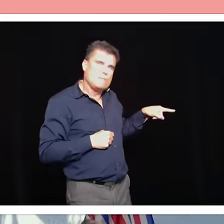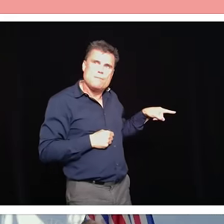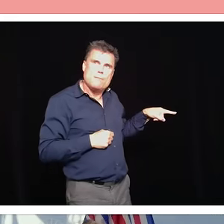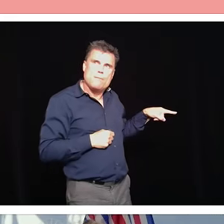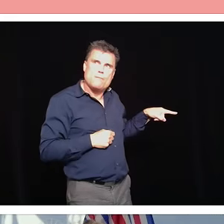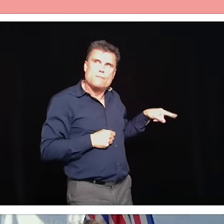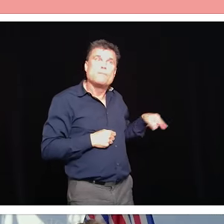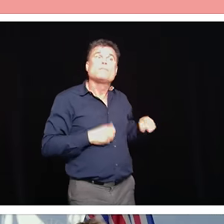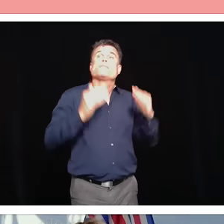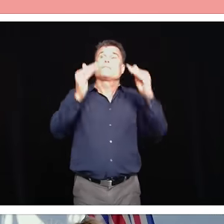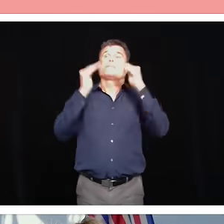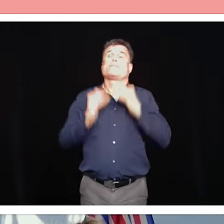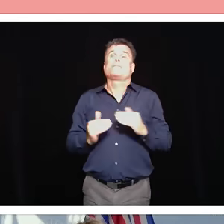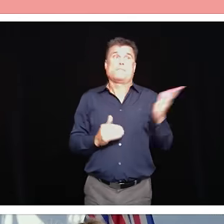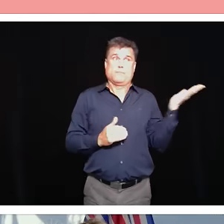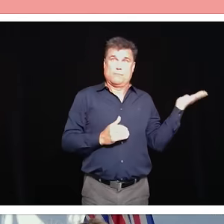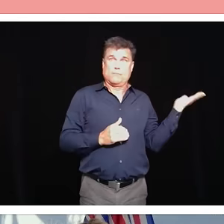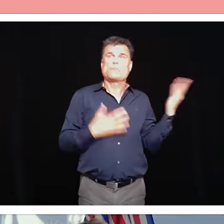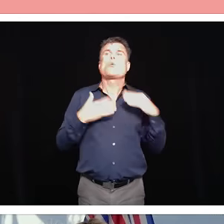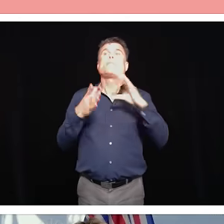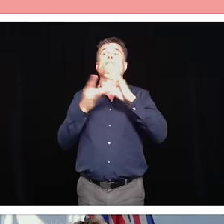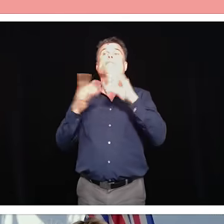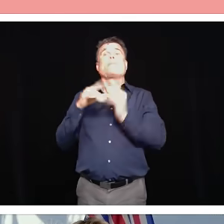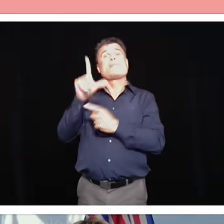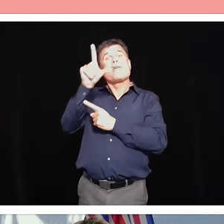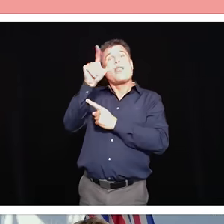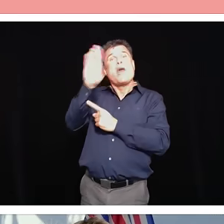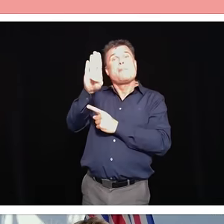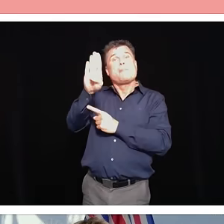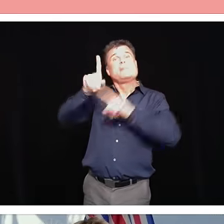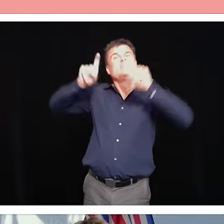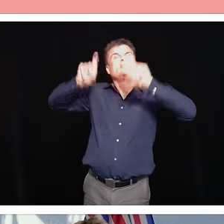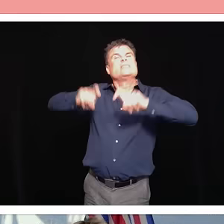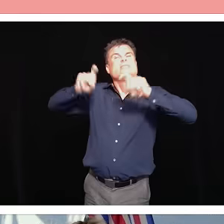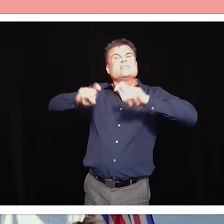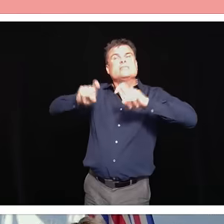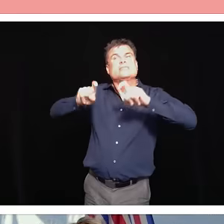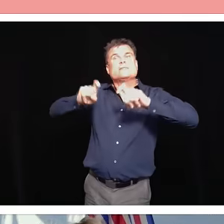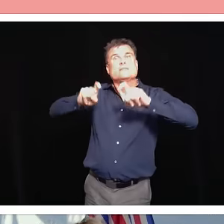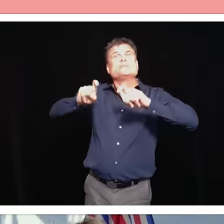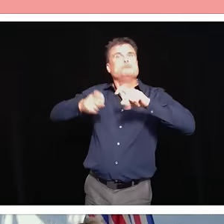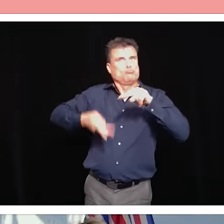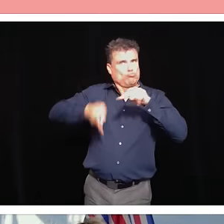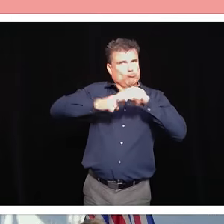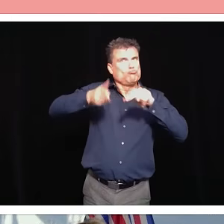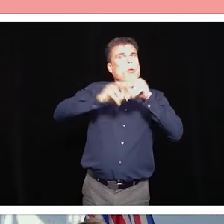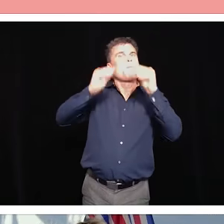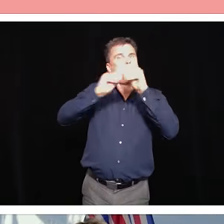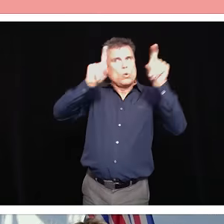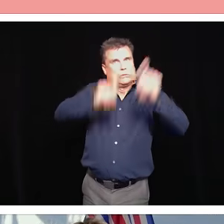And what we can see from that is that there are